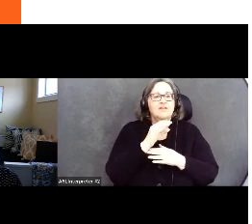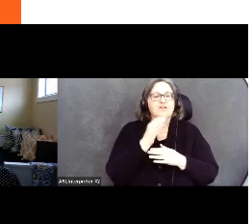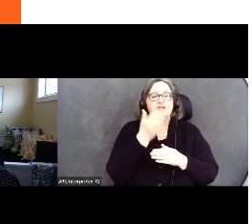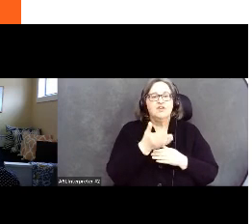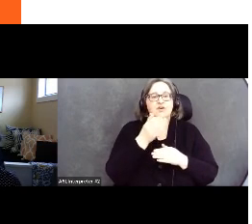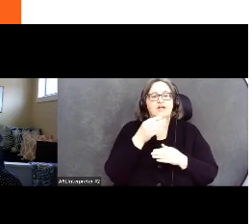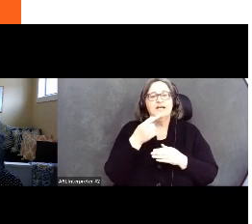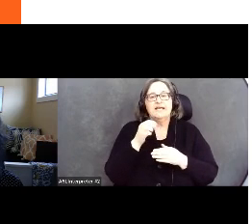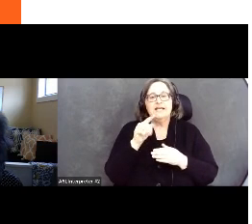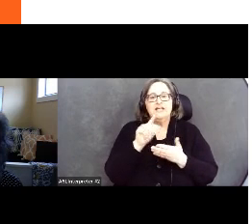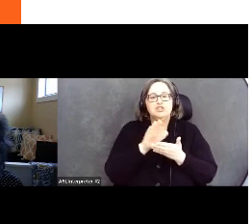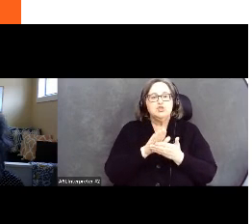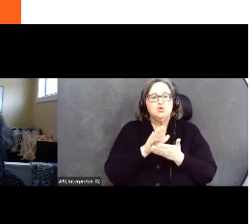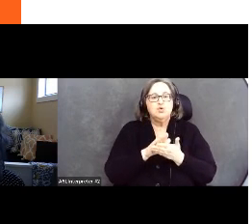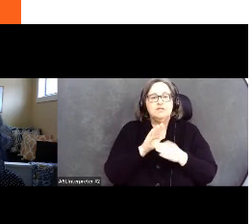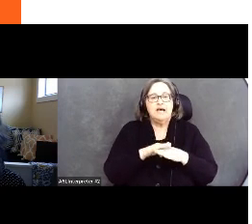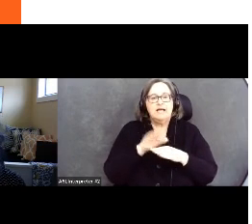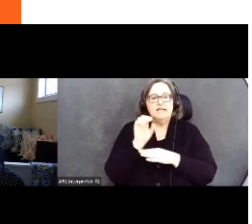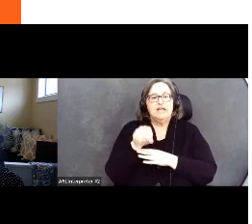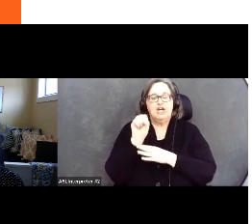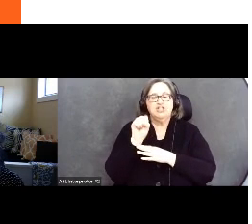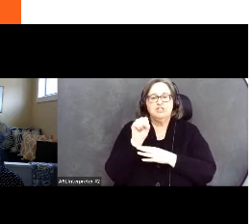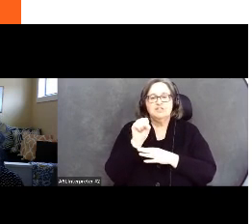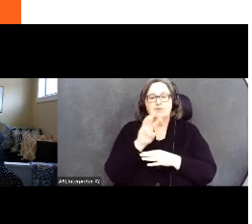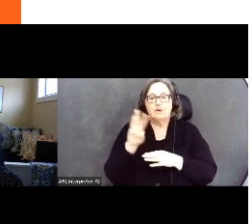schooled on concussions website. I will walk you through it. Next slide.